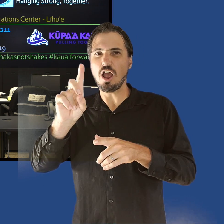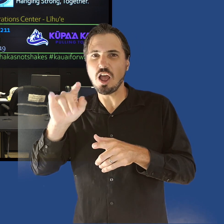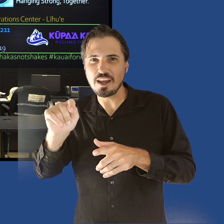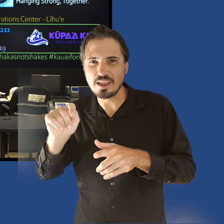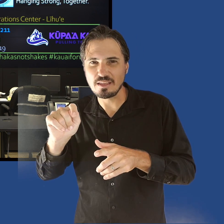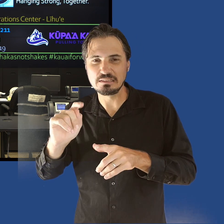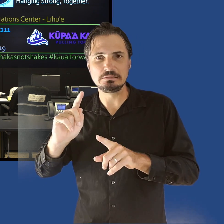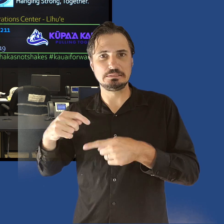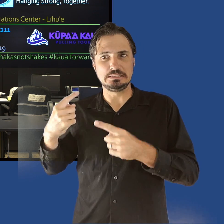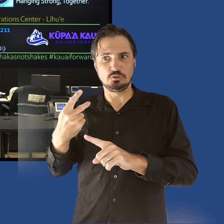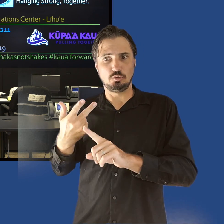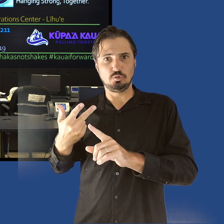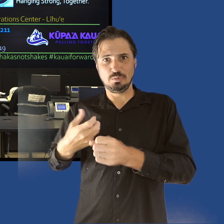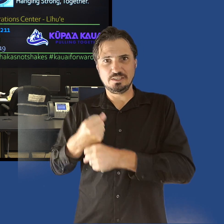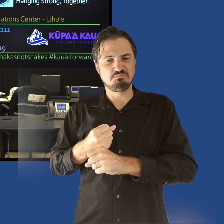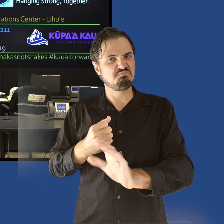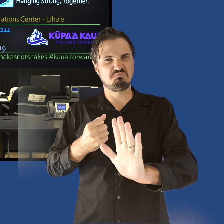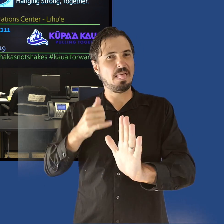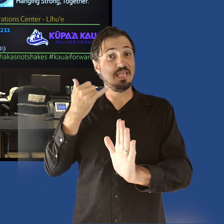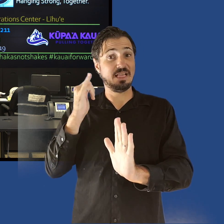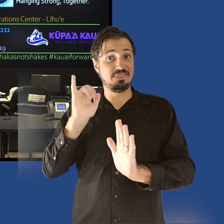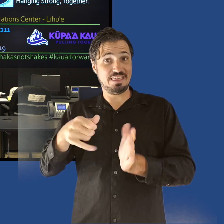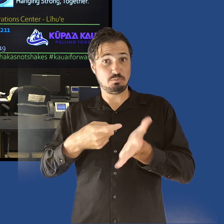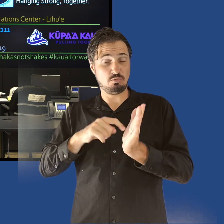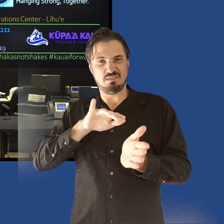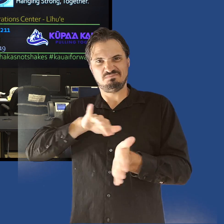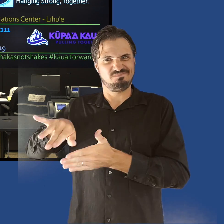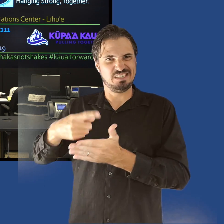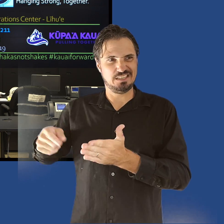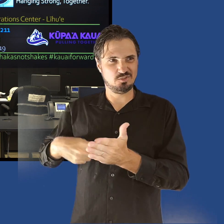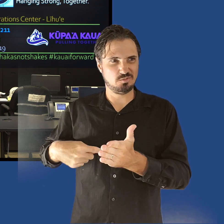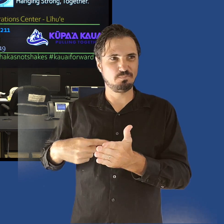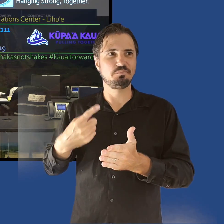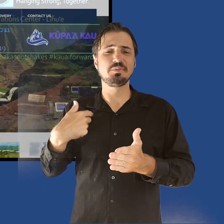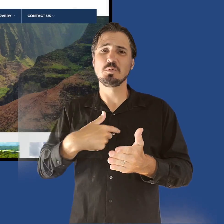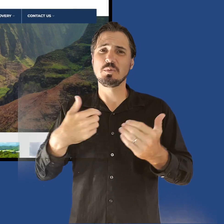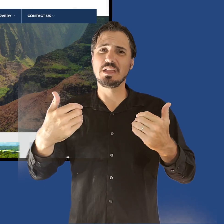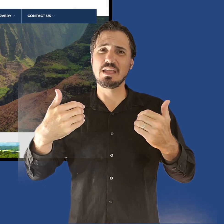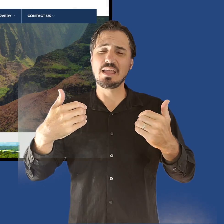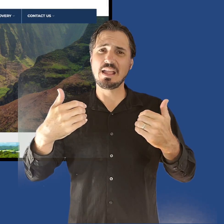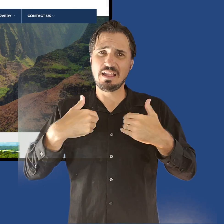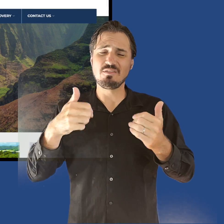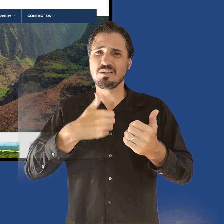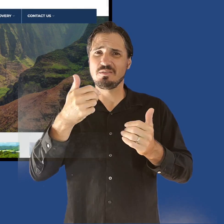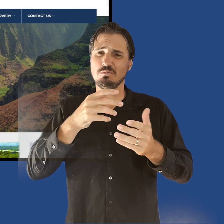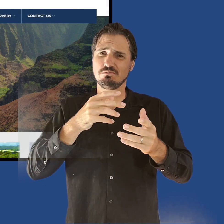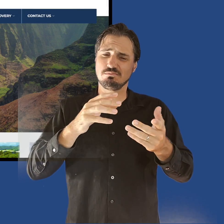We have also added a “question and answer” section to help applicants with frequently asked questions.